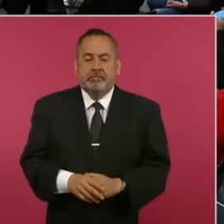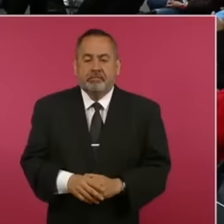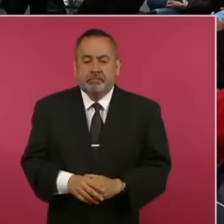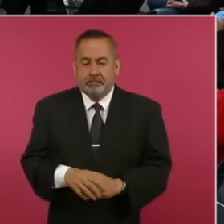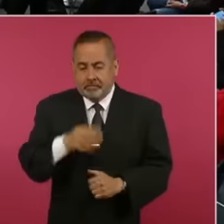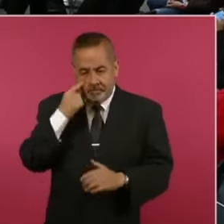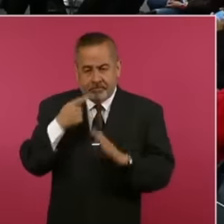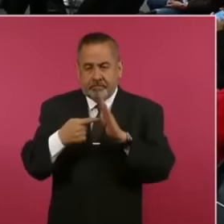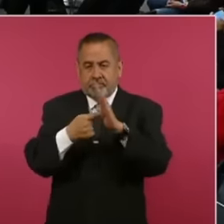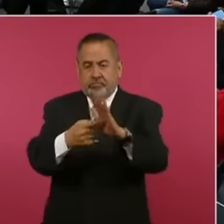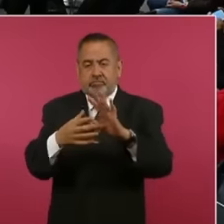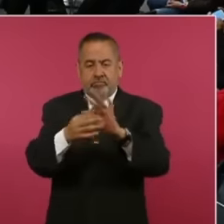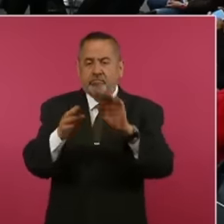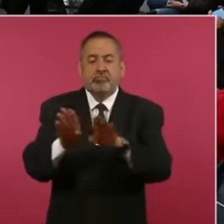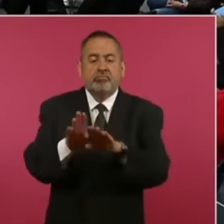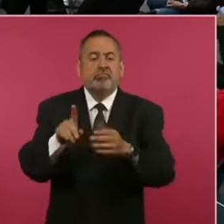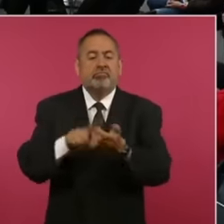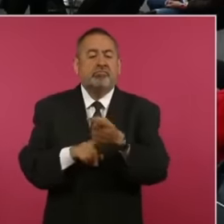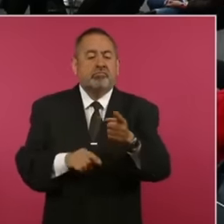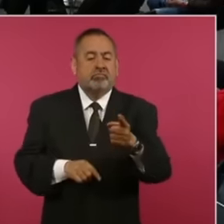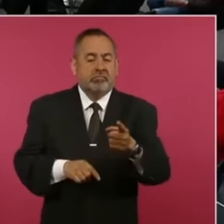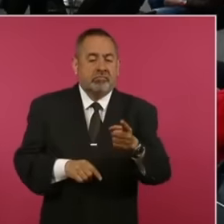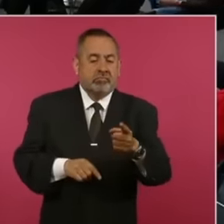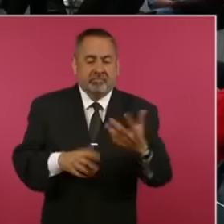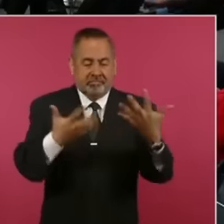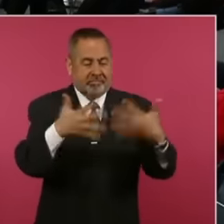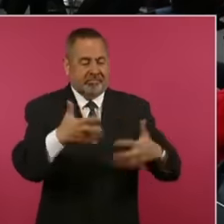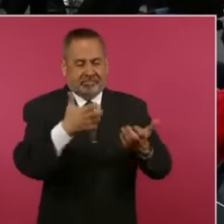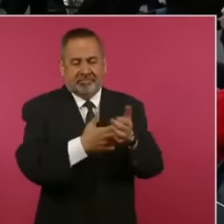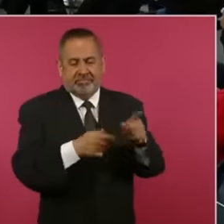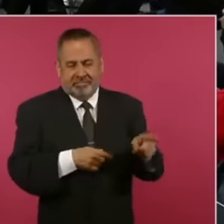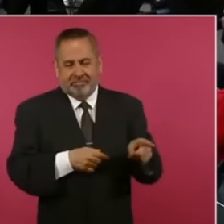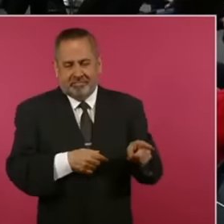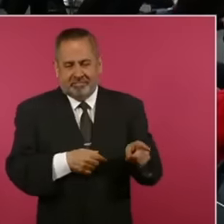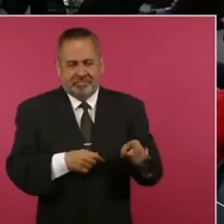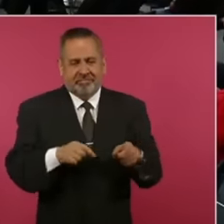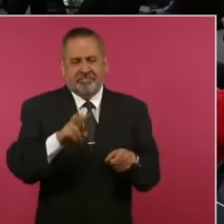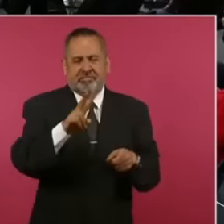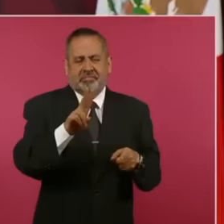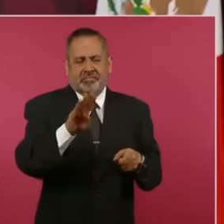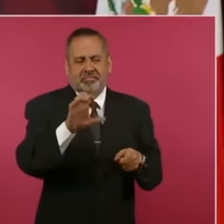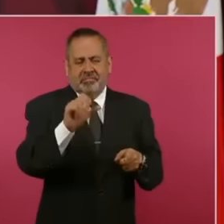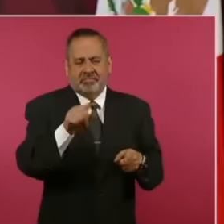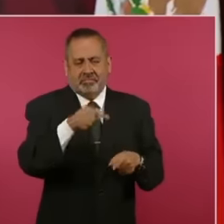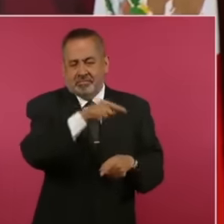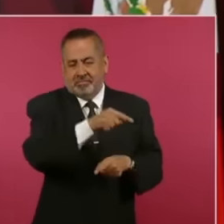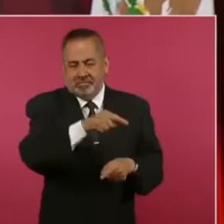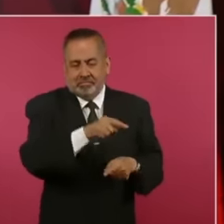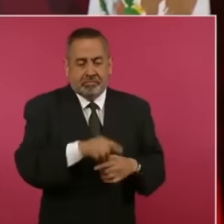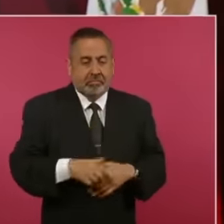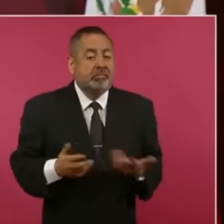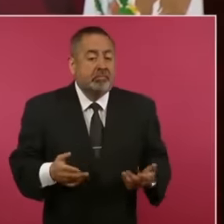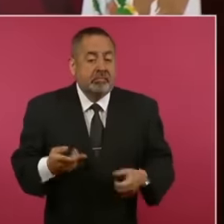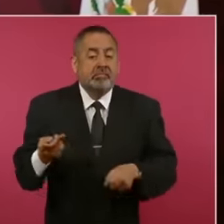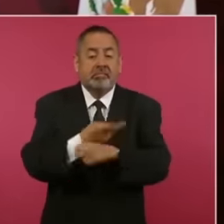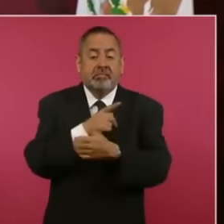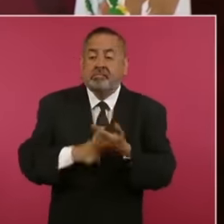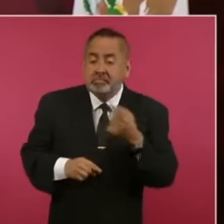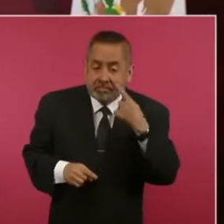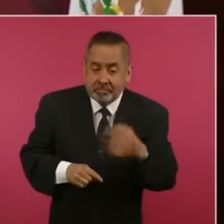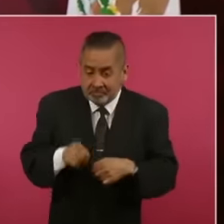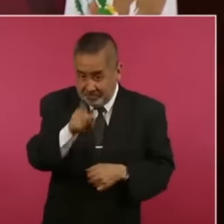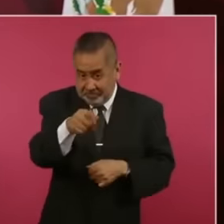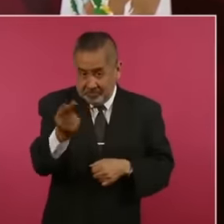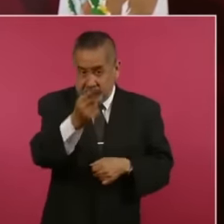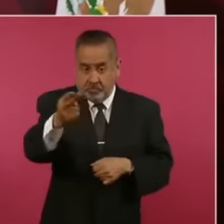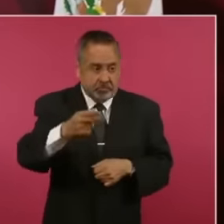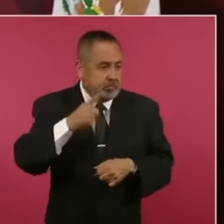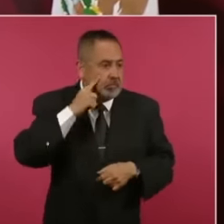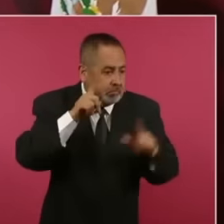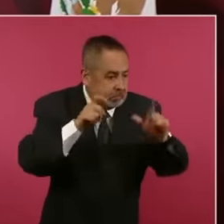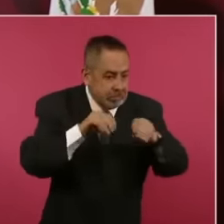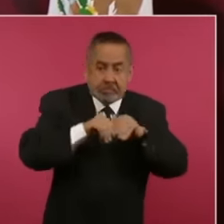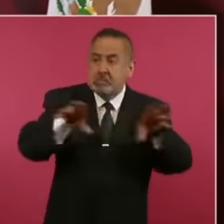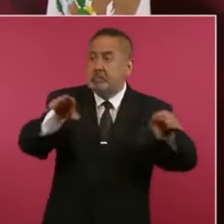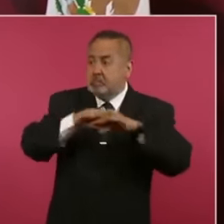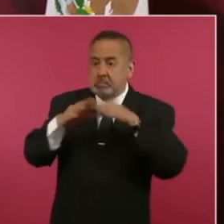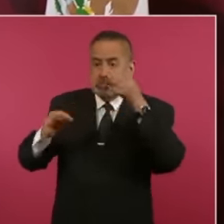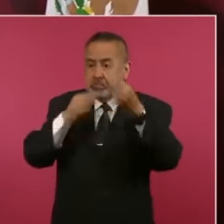show you what the vulc company did and you did not see this You, neither the environmentalists nor